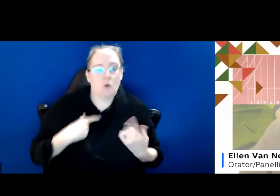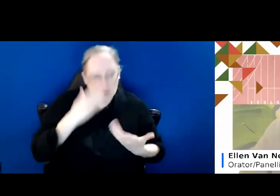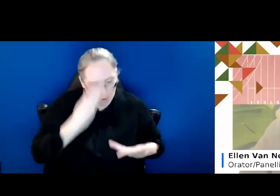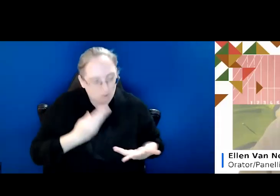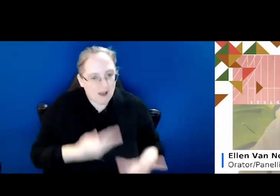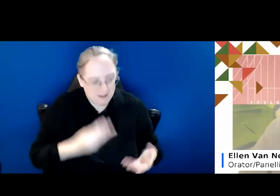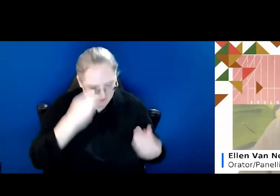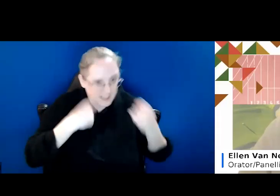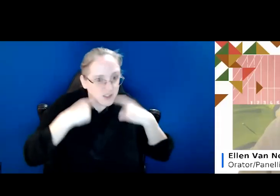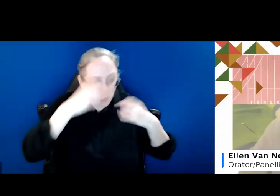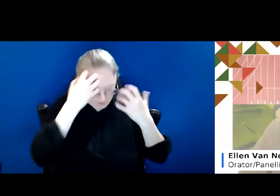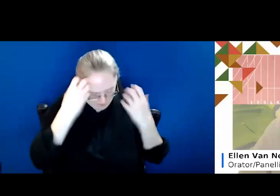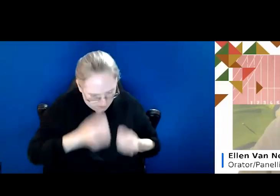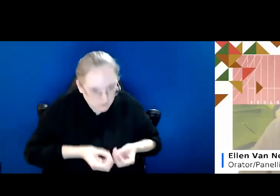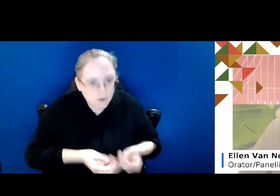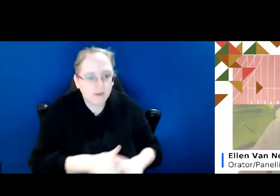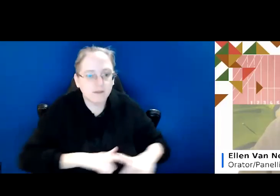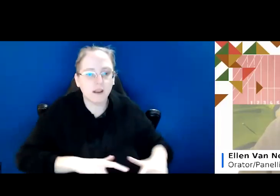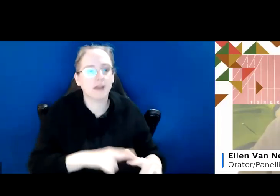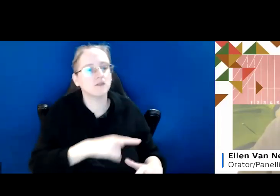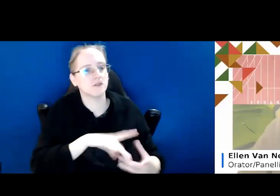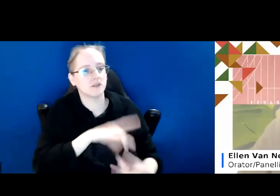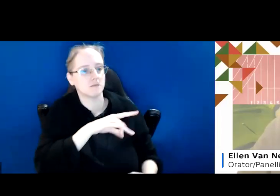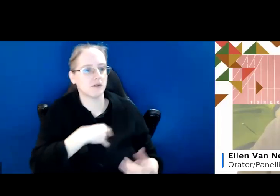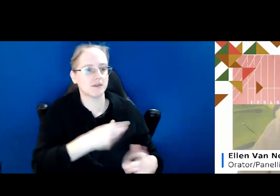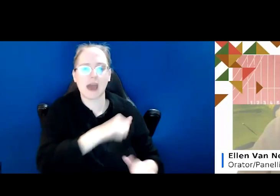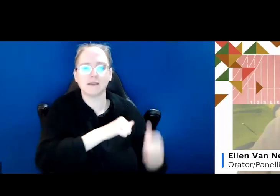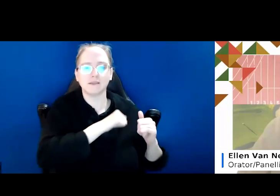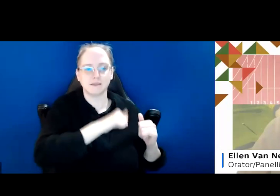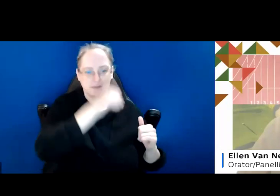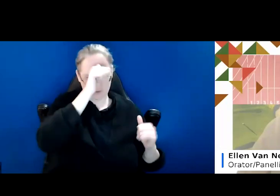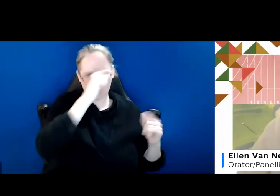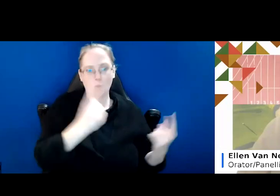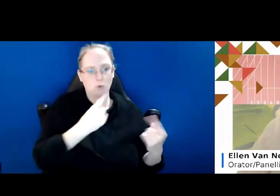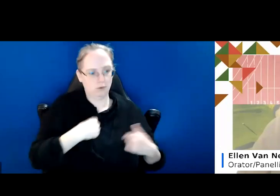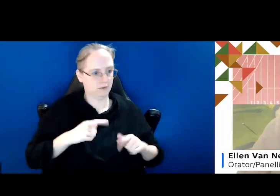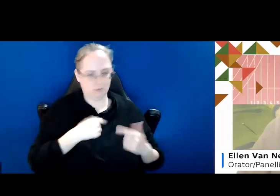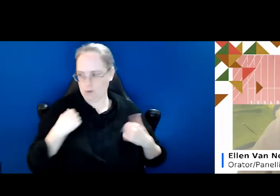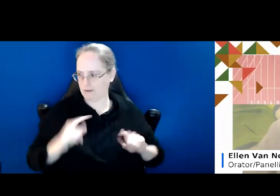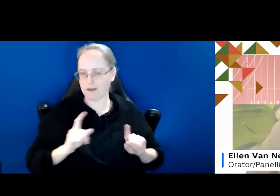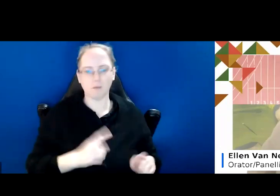and what our intentions for being on the place at a particular time. So playing